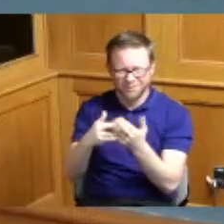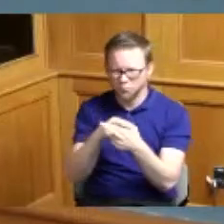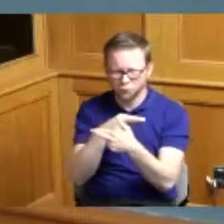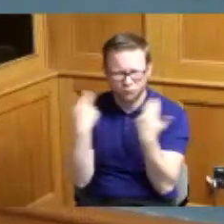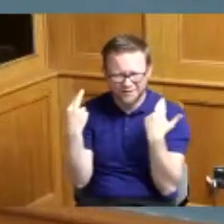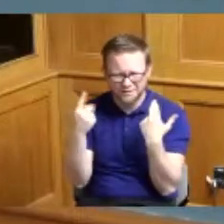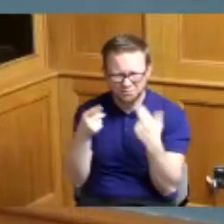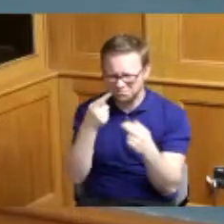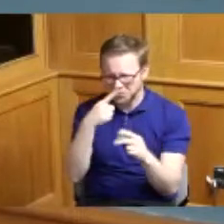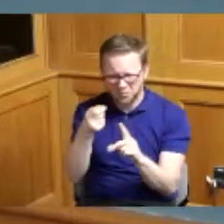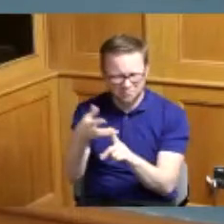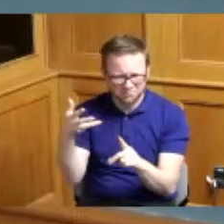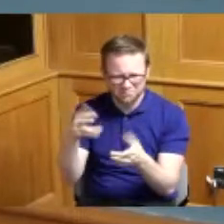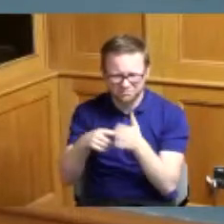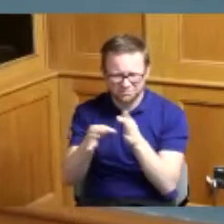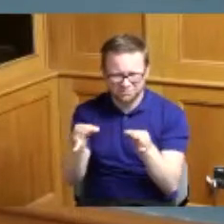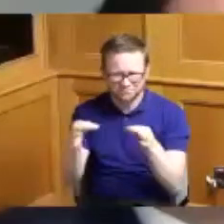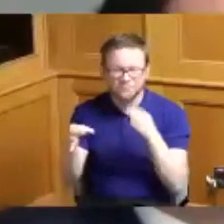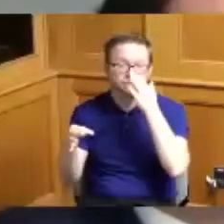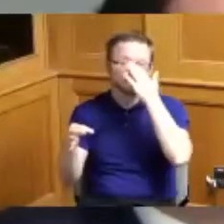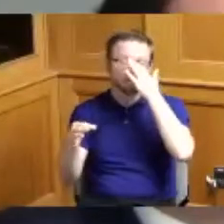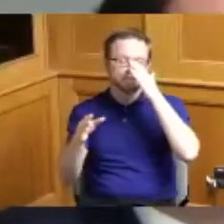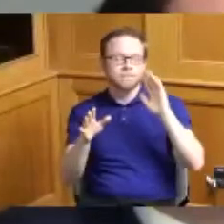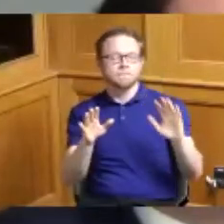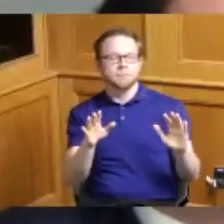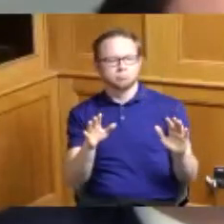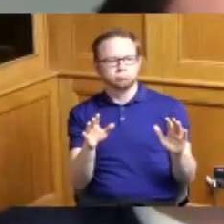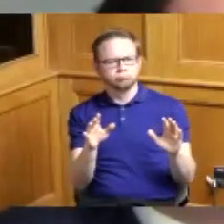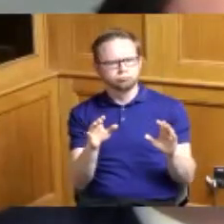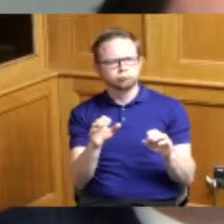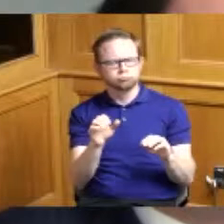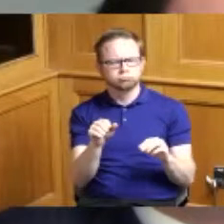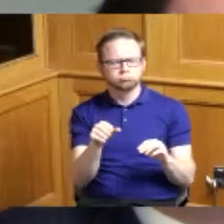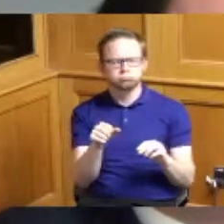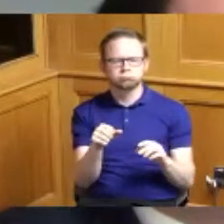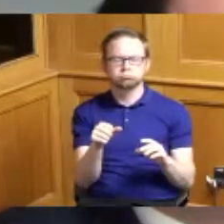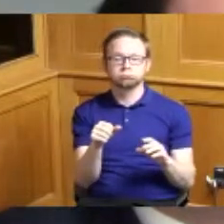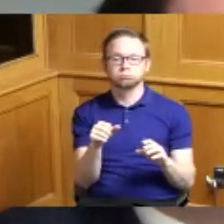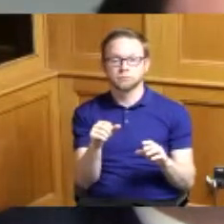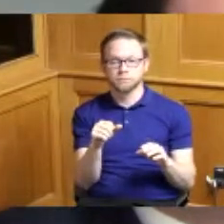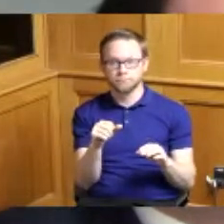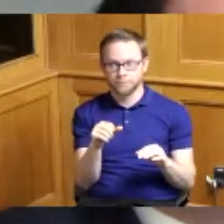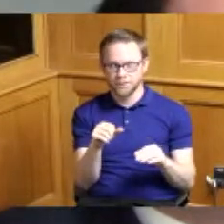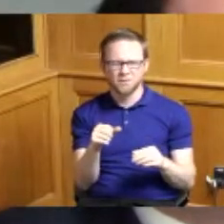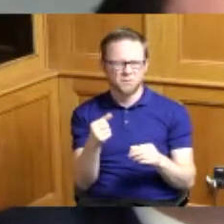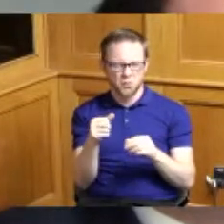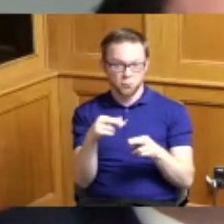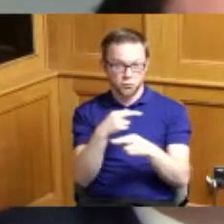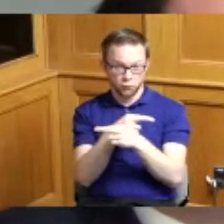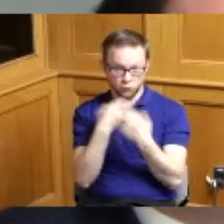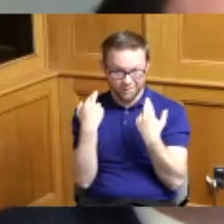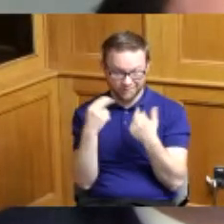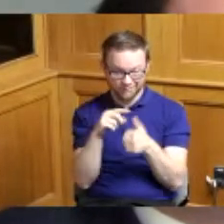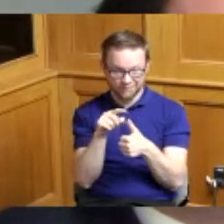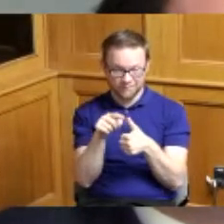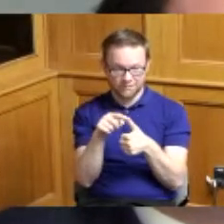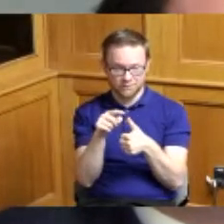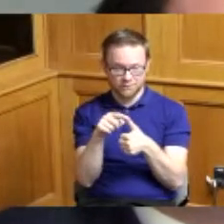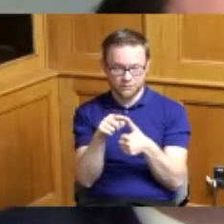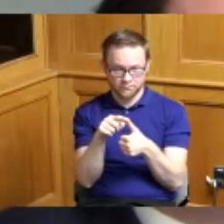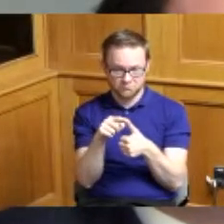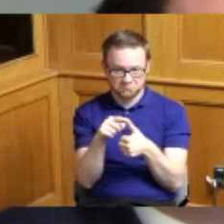yeah happy happy too so um uh the the first area just relates to the idea that um you know